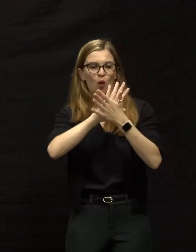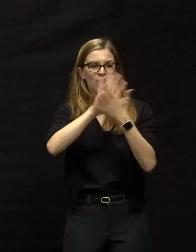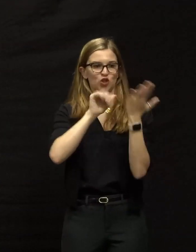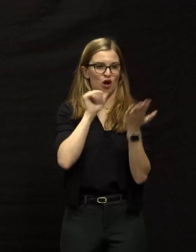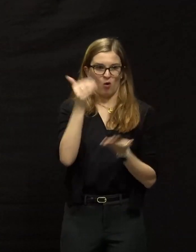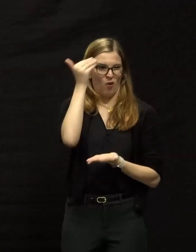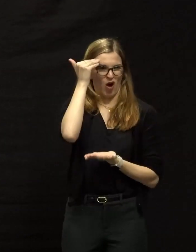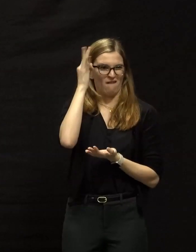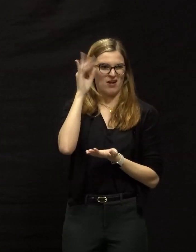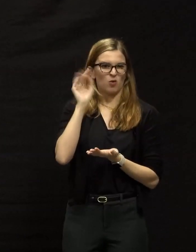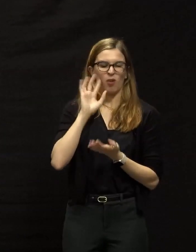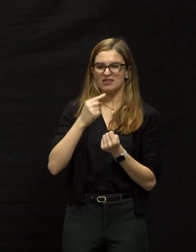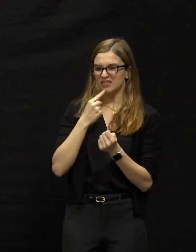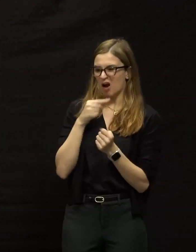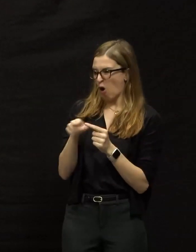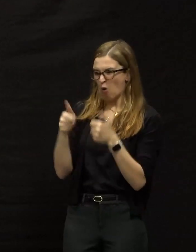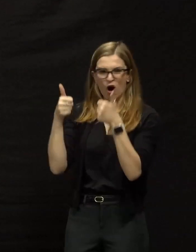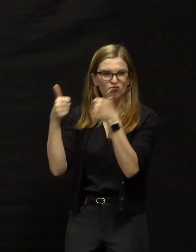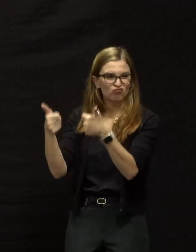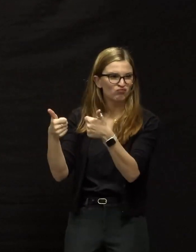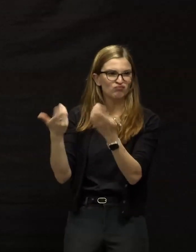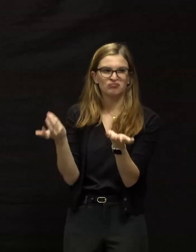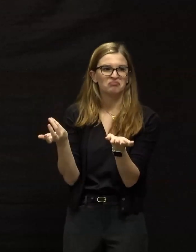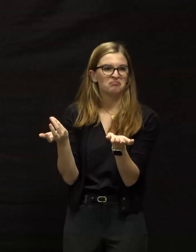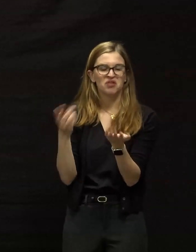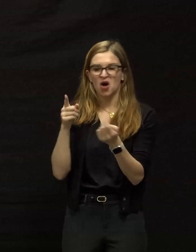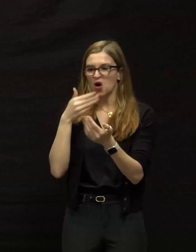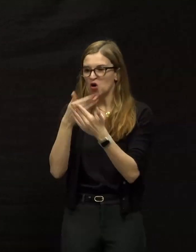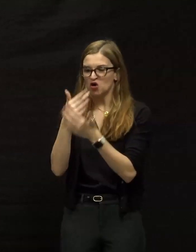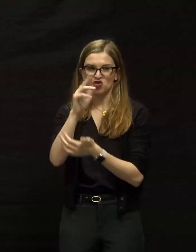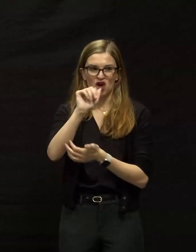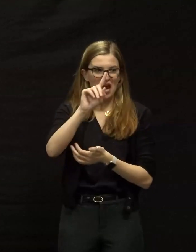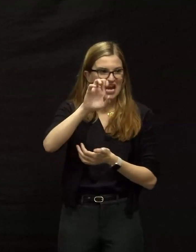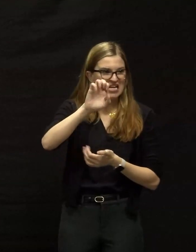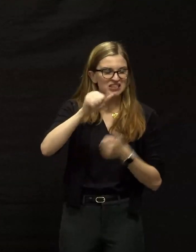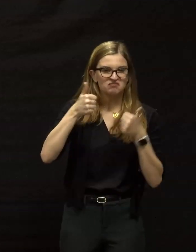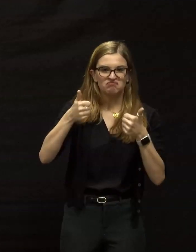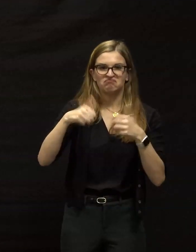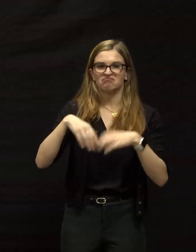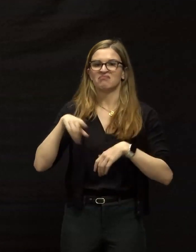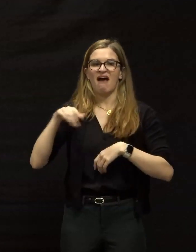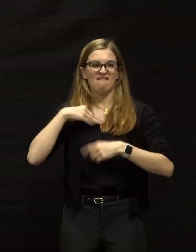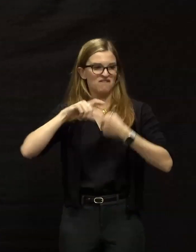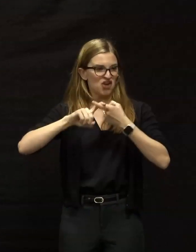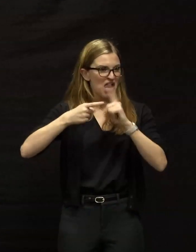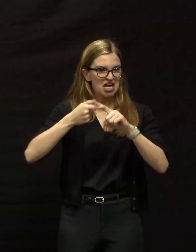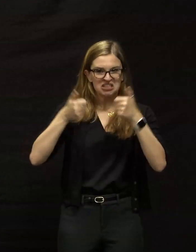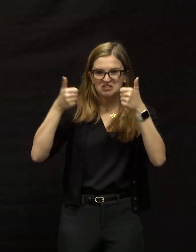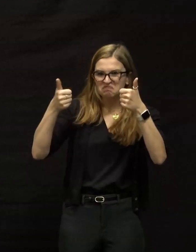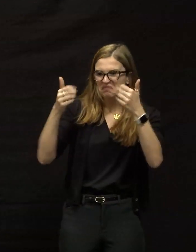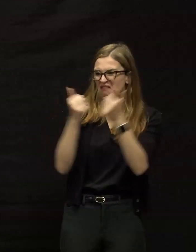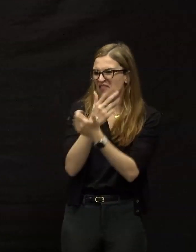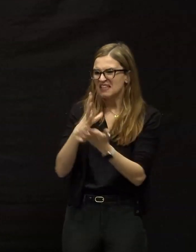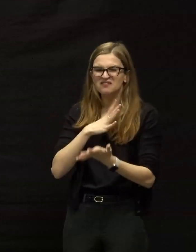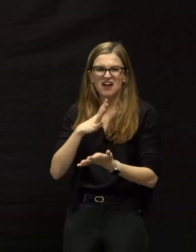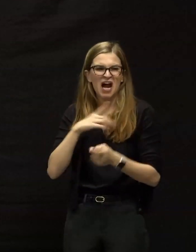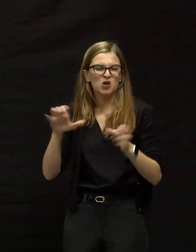And over time, you know, their school, their families, those people will say, "Oh, they're doing well. They're getting good grades, they seem to have friends.